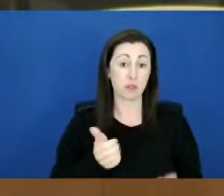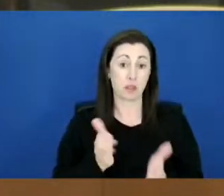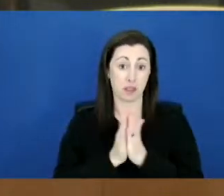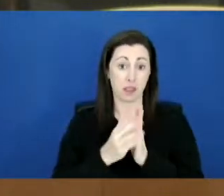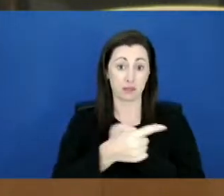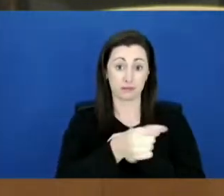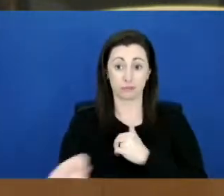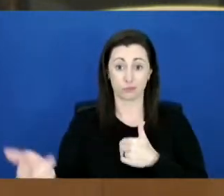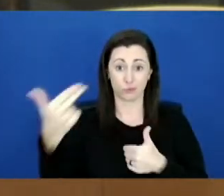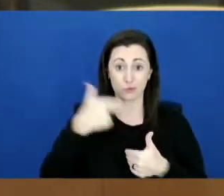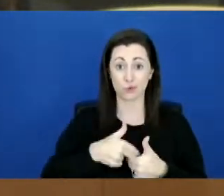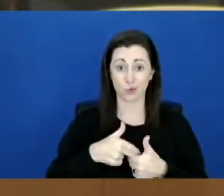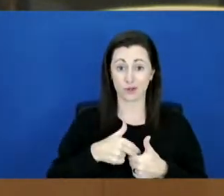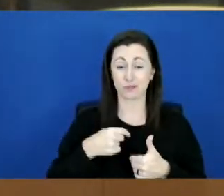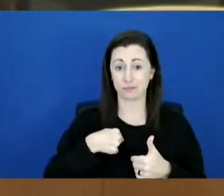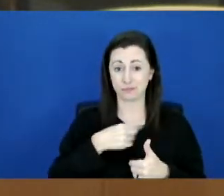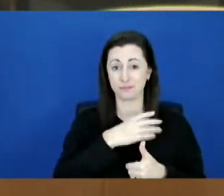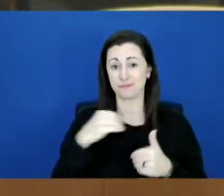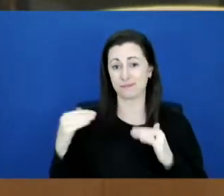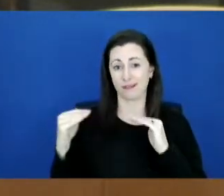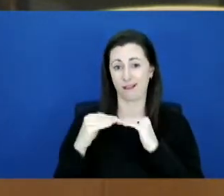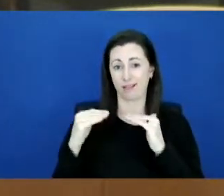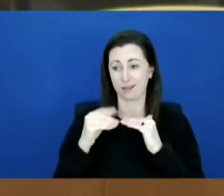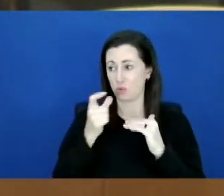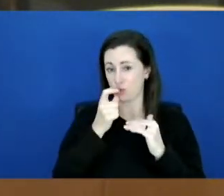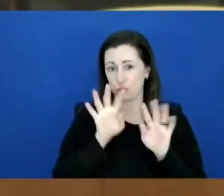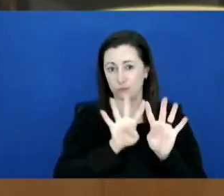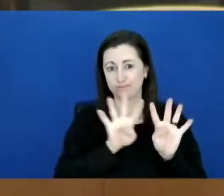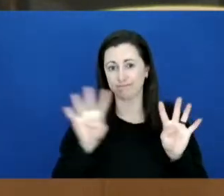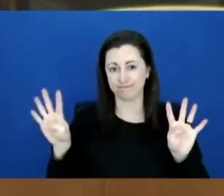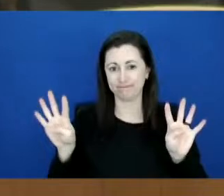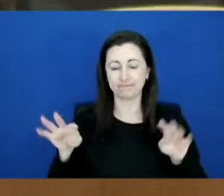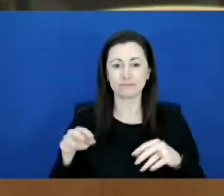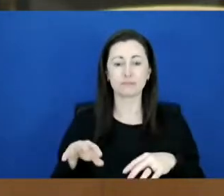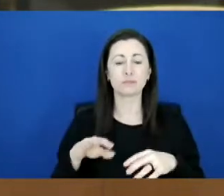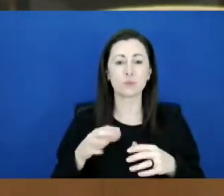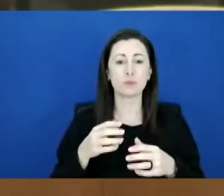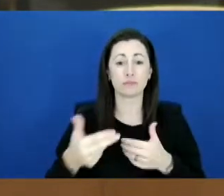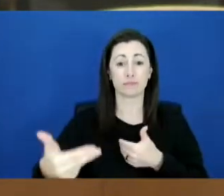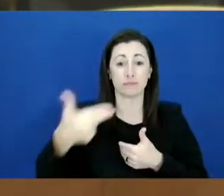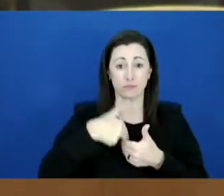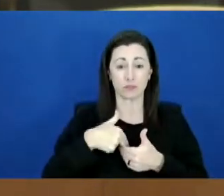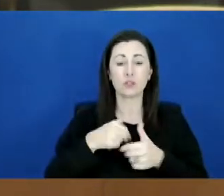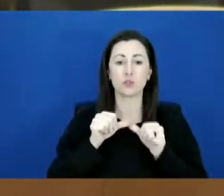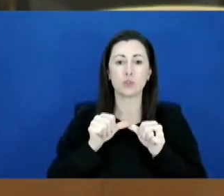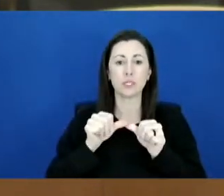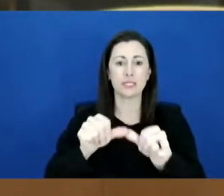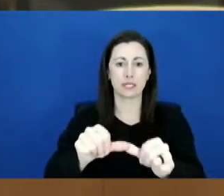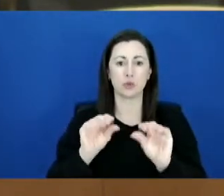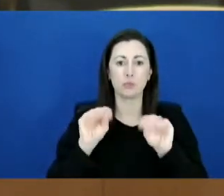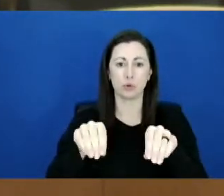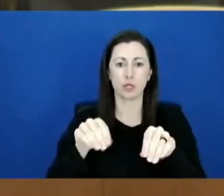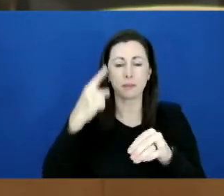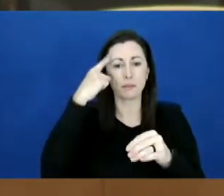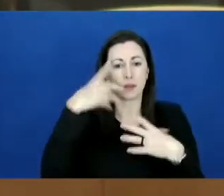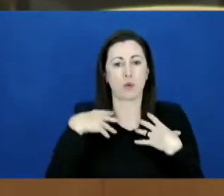TODAY I RECOMMIT MYSELF AND I